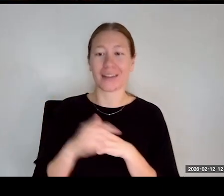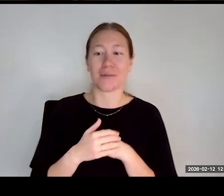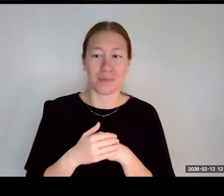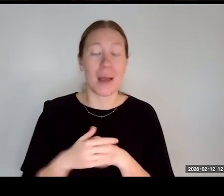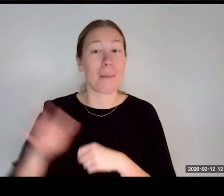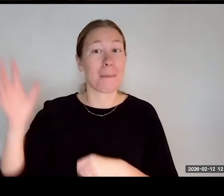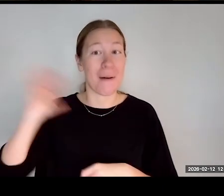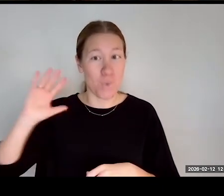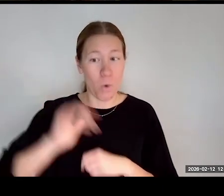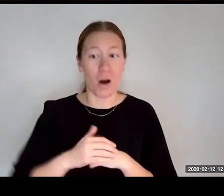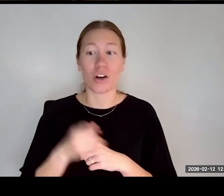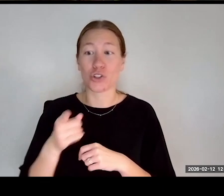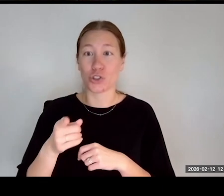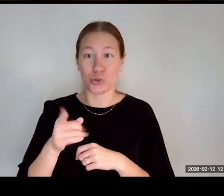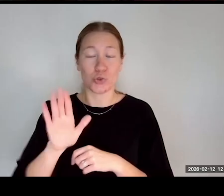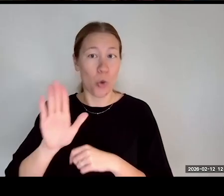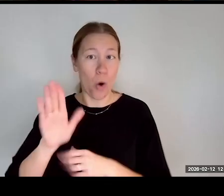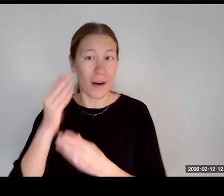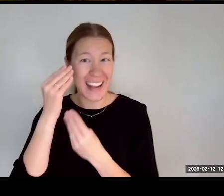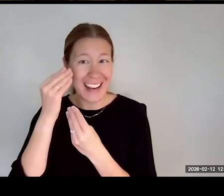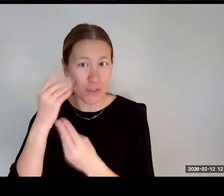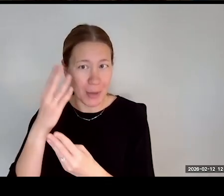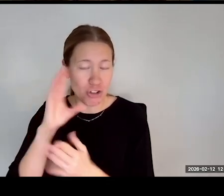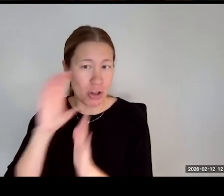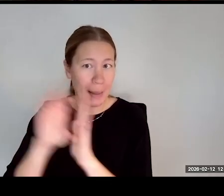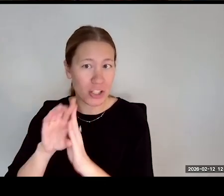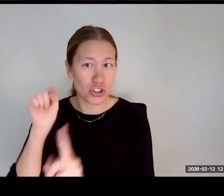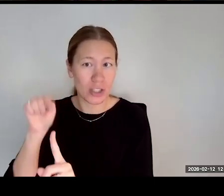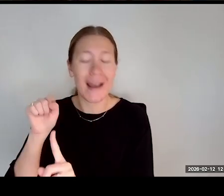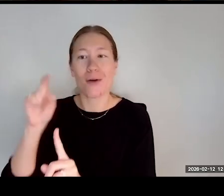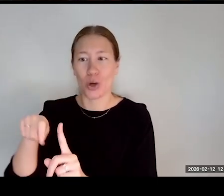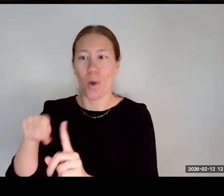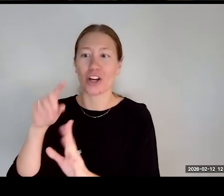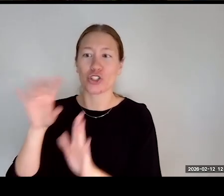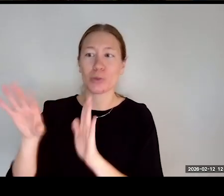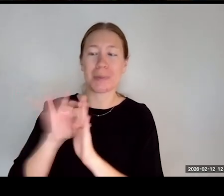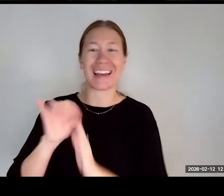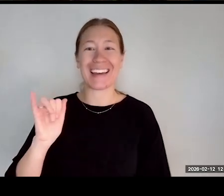to make your informative images set to inline, which is an alignment within the wrap text functions,